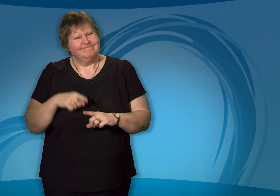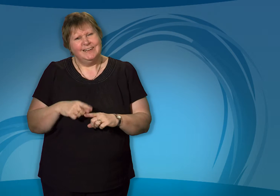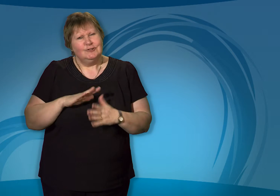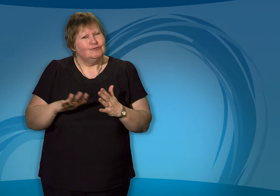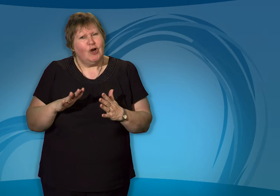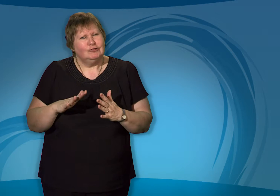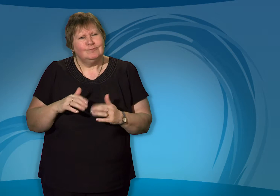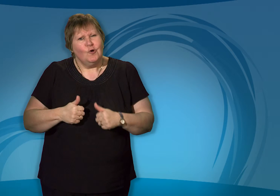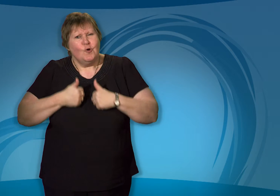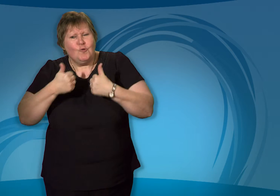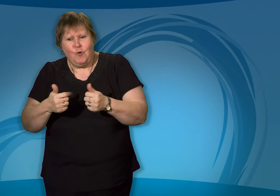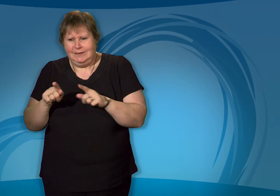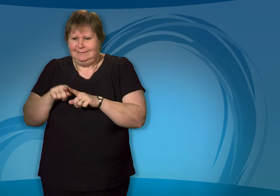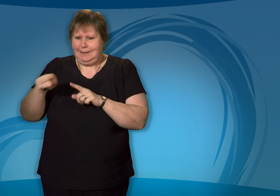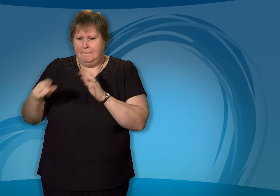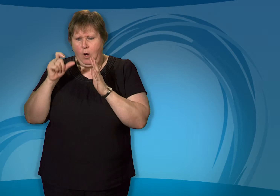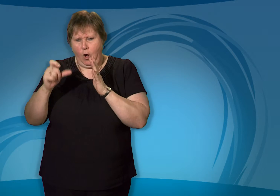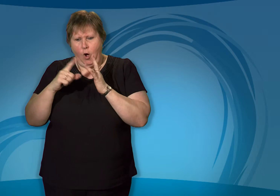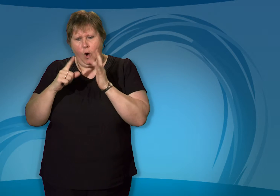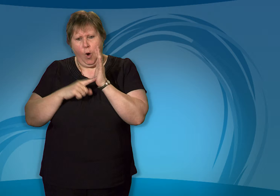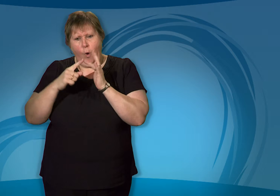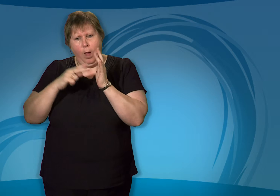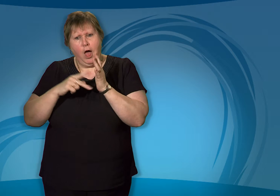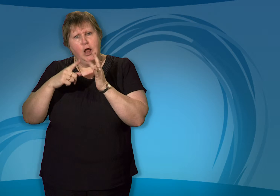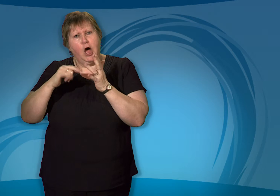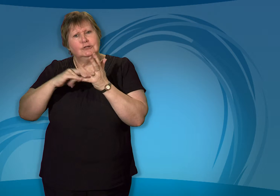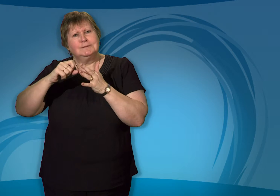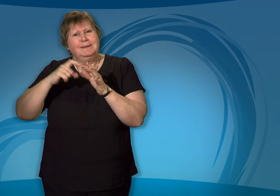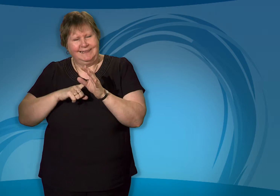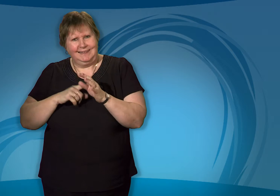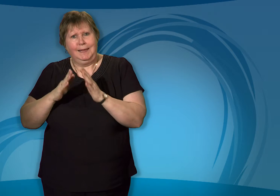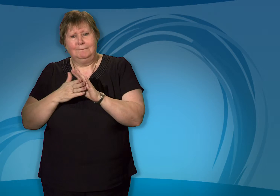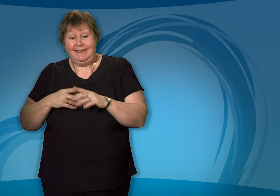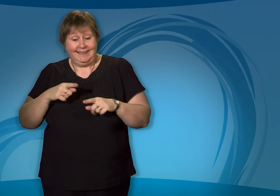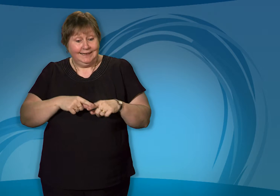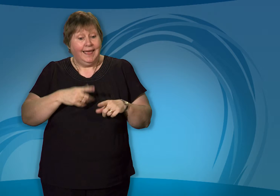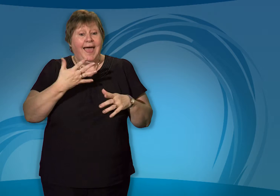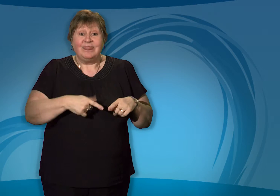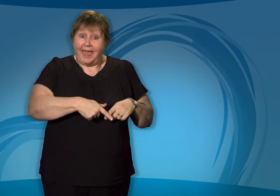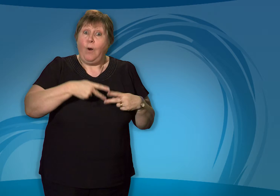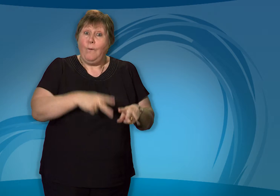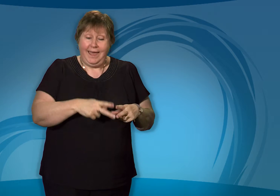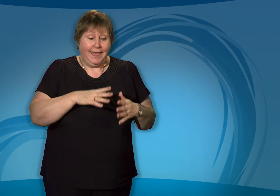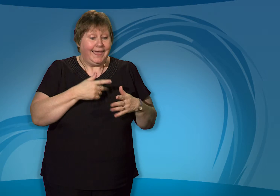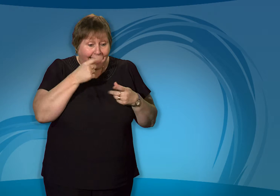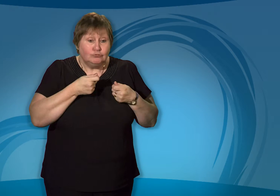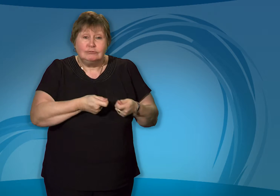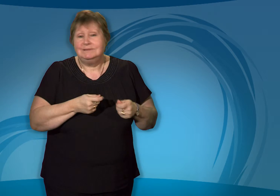This procedure is not as effective as colonoscopy and cannot allow treatment to be undertaken at that time.